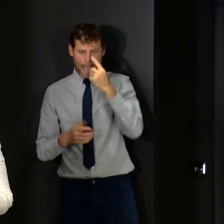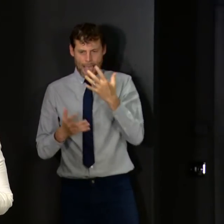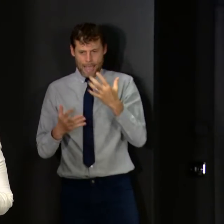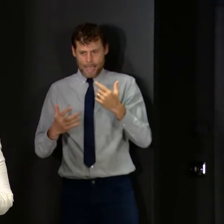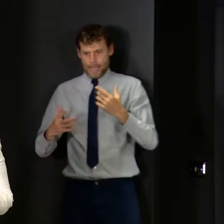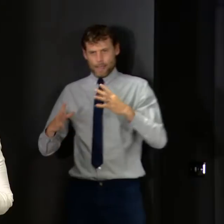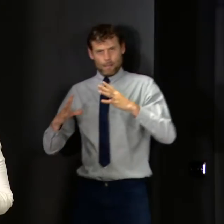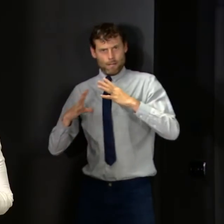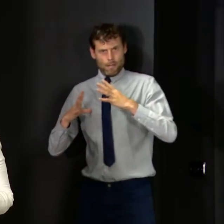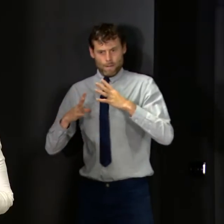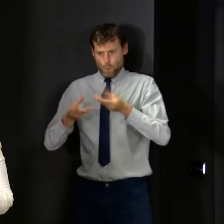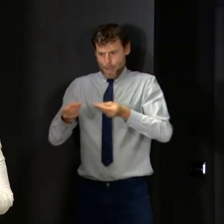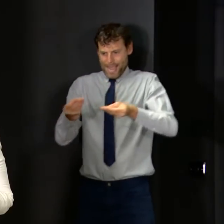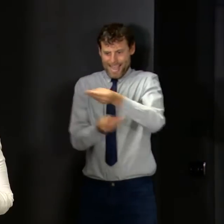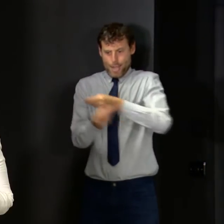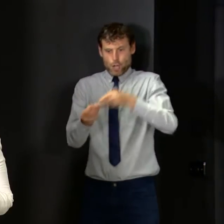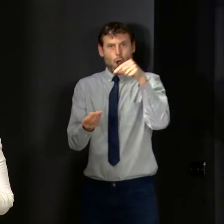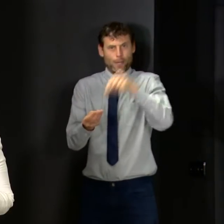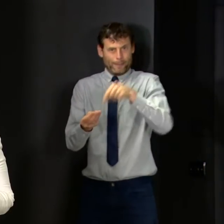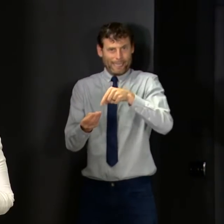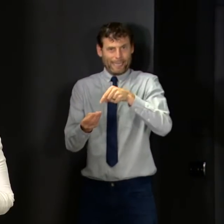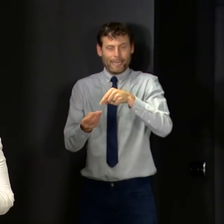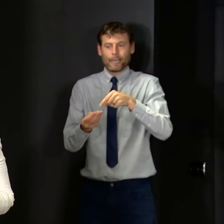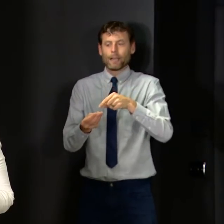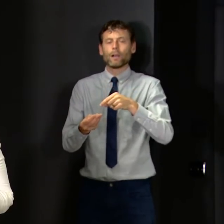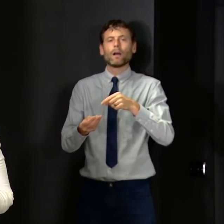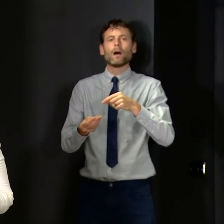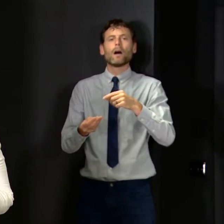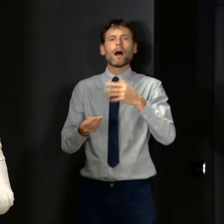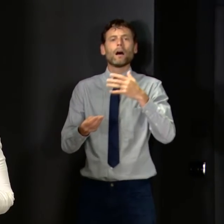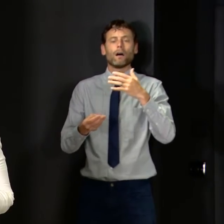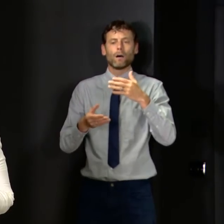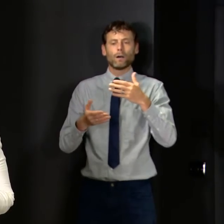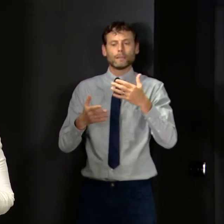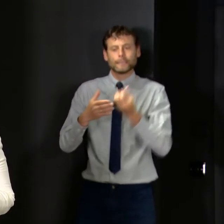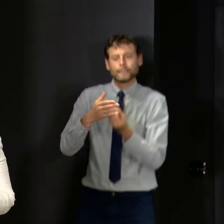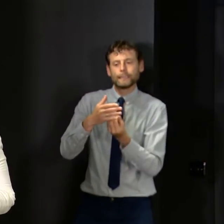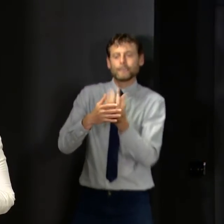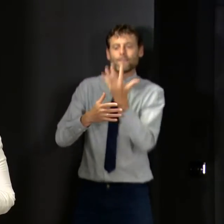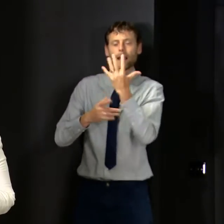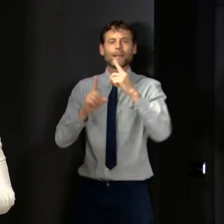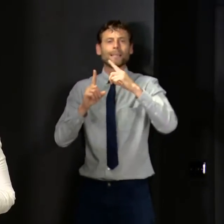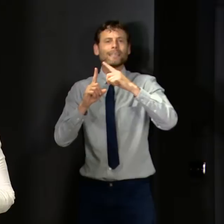for an economy that requires a workforce with a digital, low-carbon, renewable,